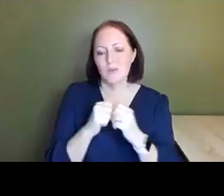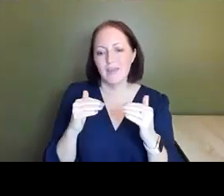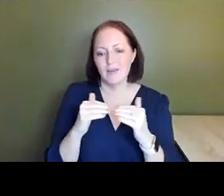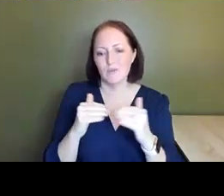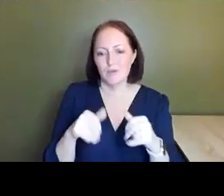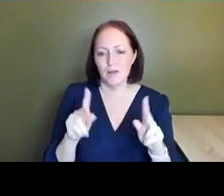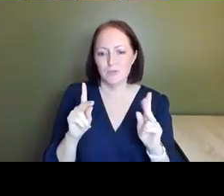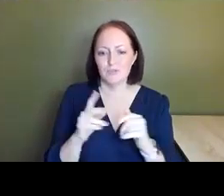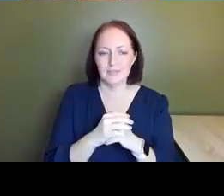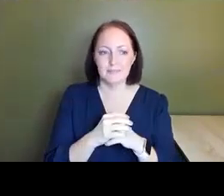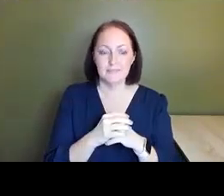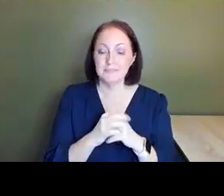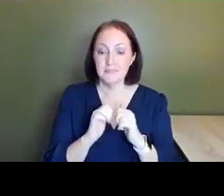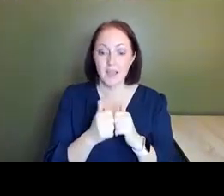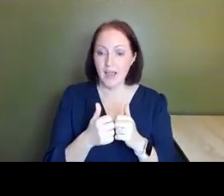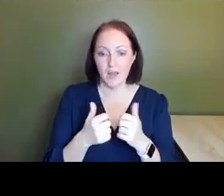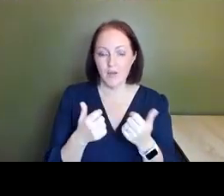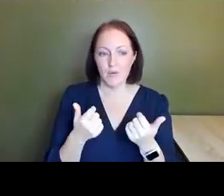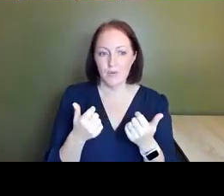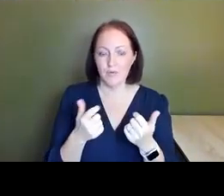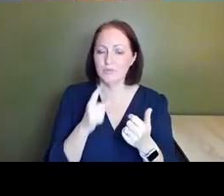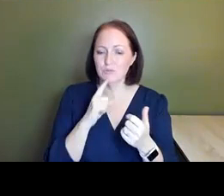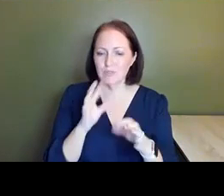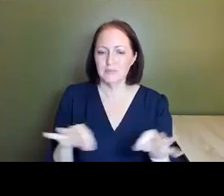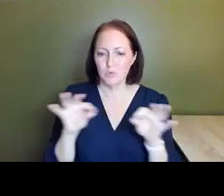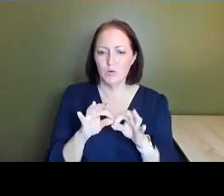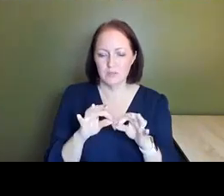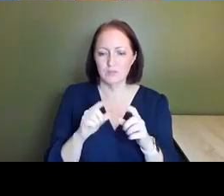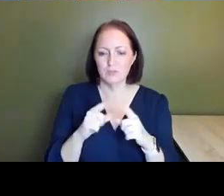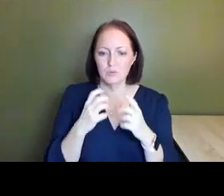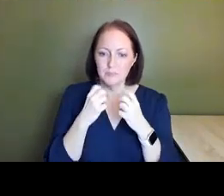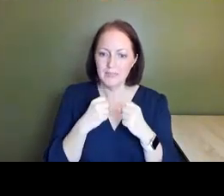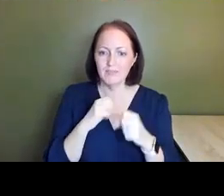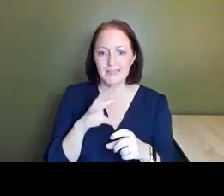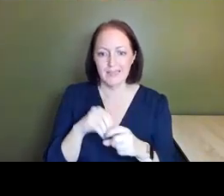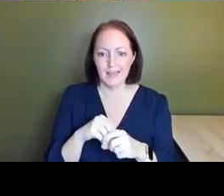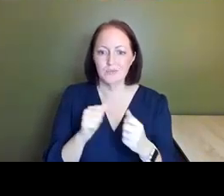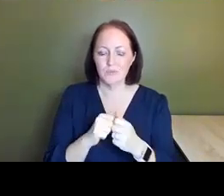do this you will find it really important to meaningfully engage with community agencies